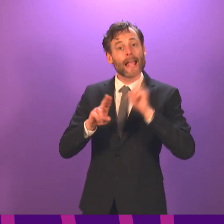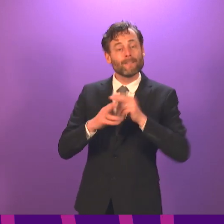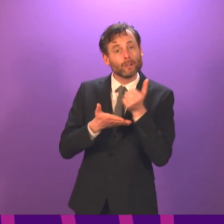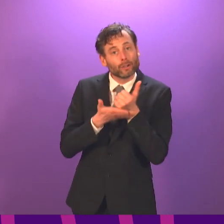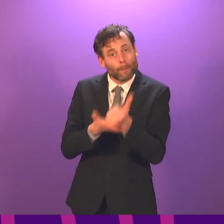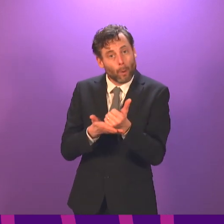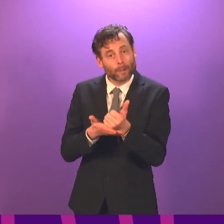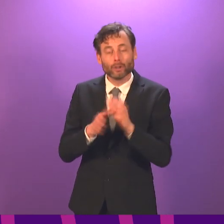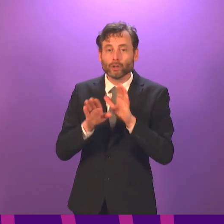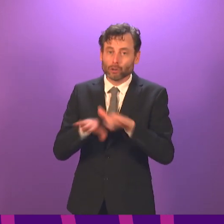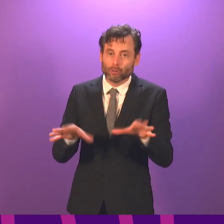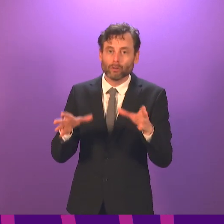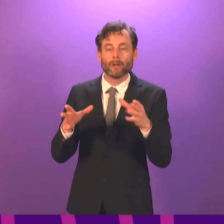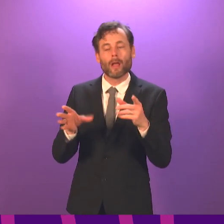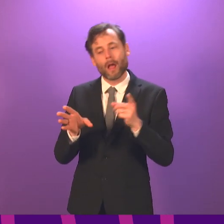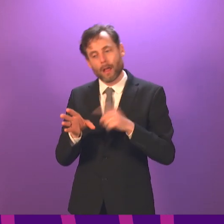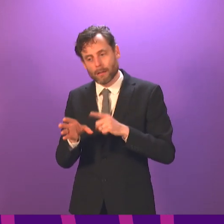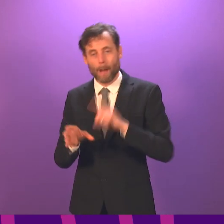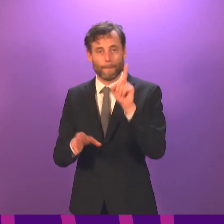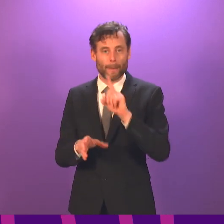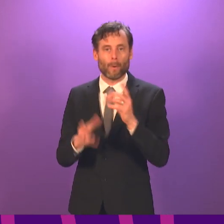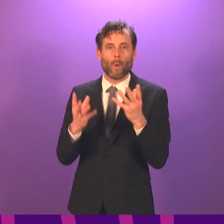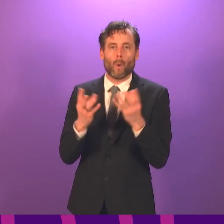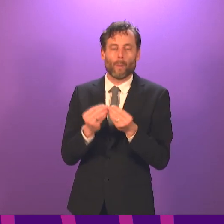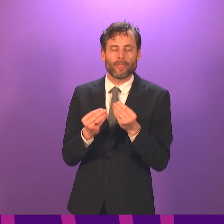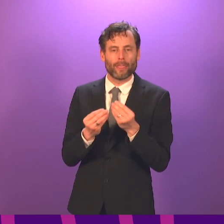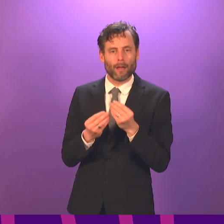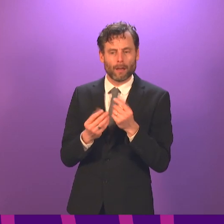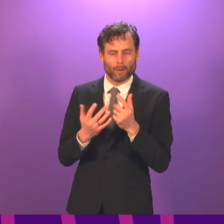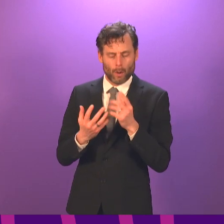people who have ... complex healthcare needs which require the co-ordination and provision